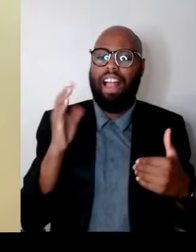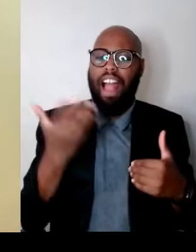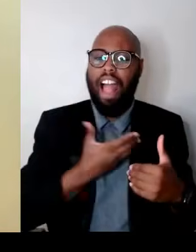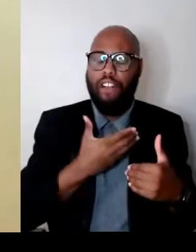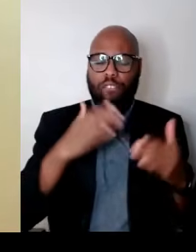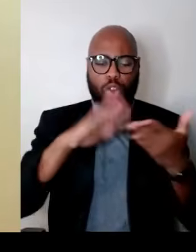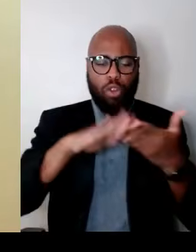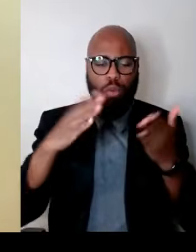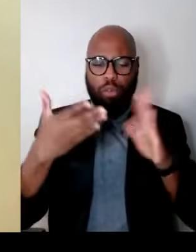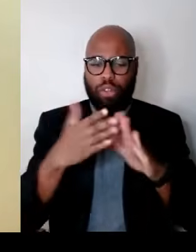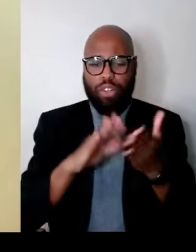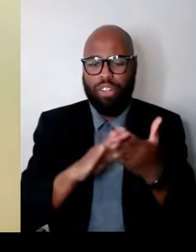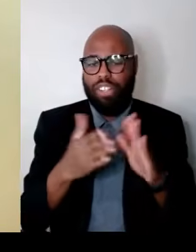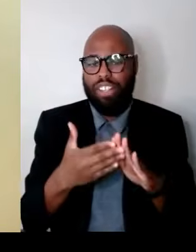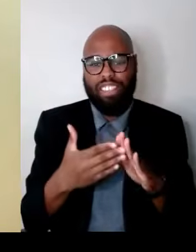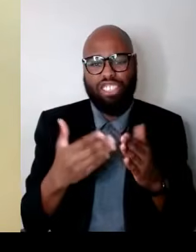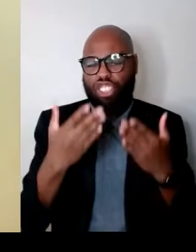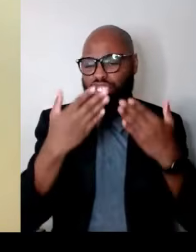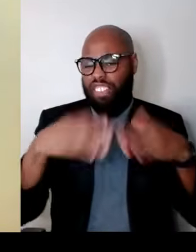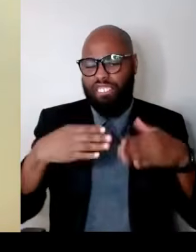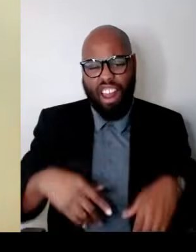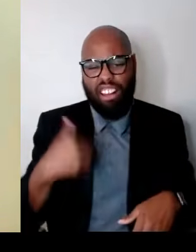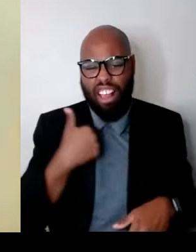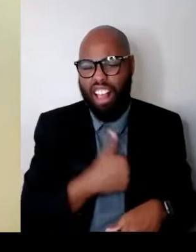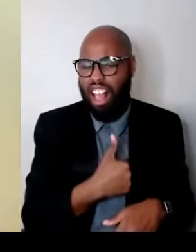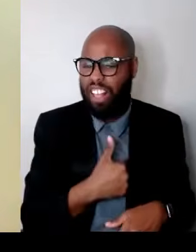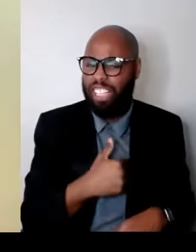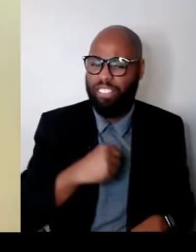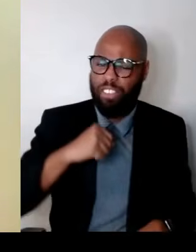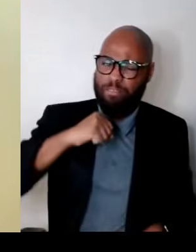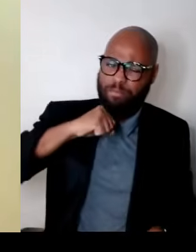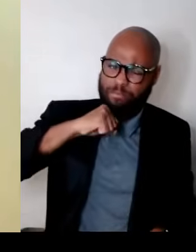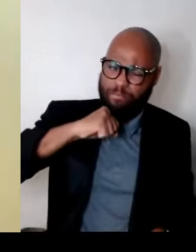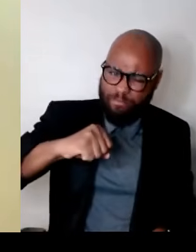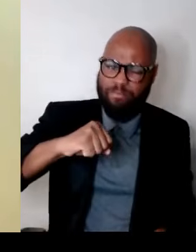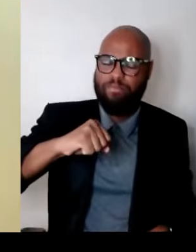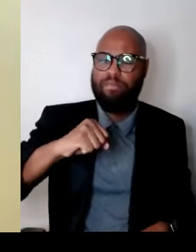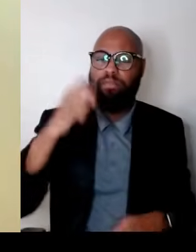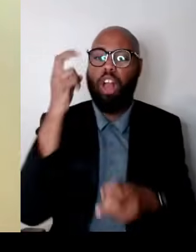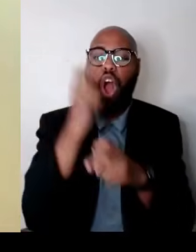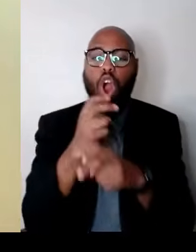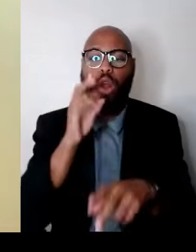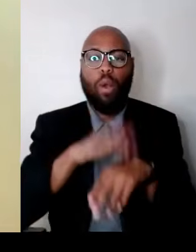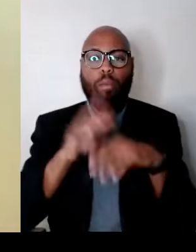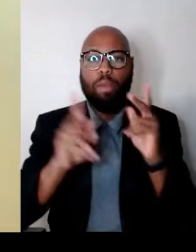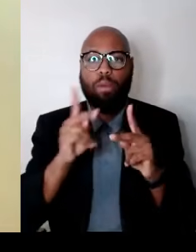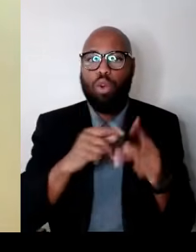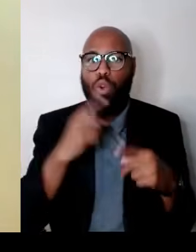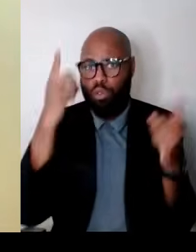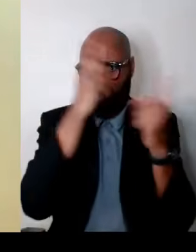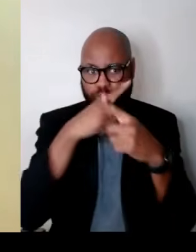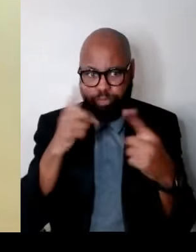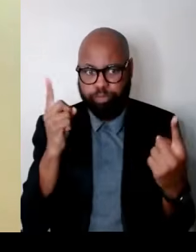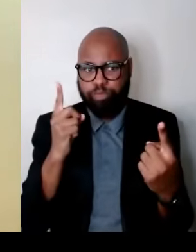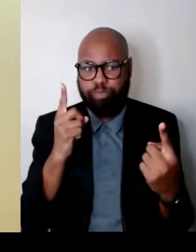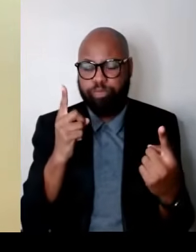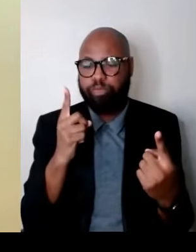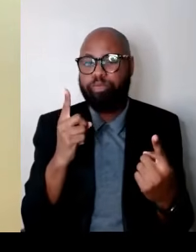that if you push back so hard on those who don't agree with you, you burn bridges.